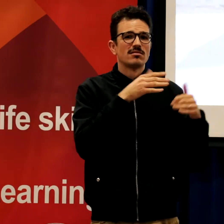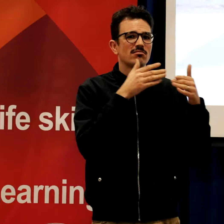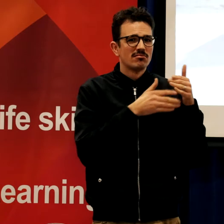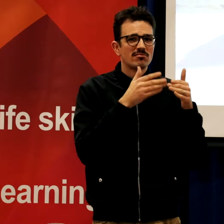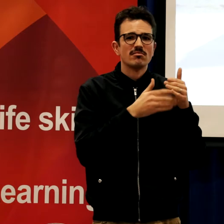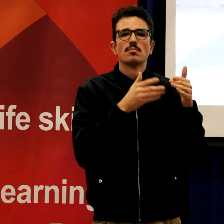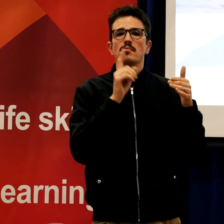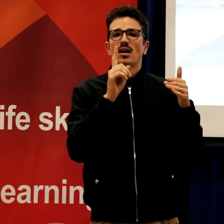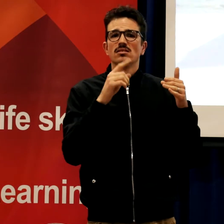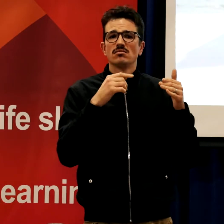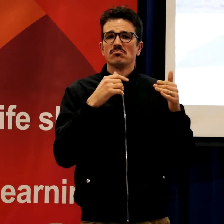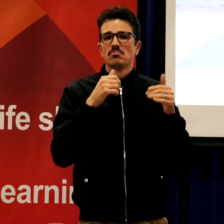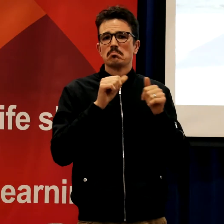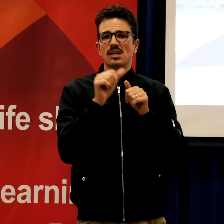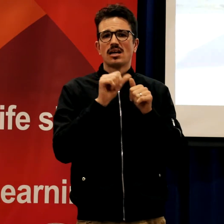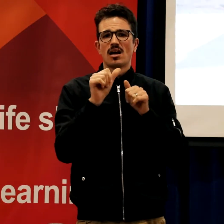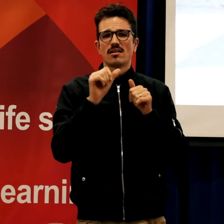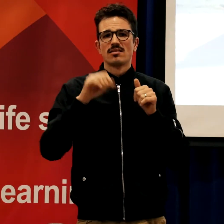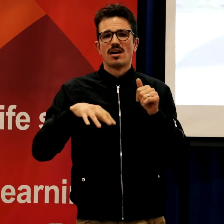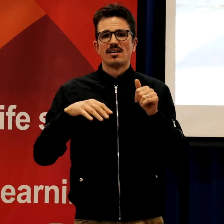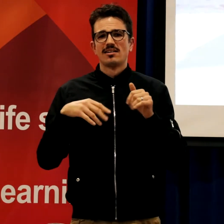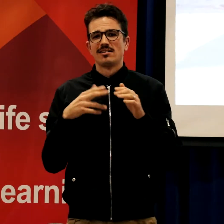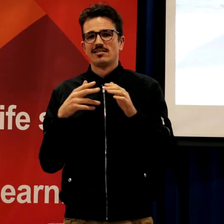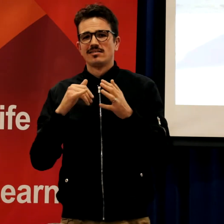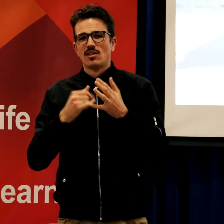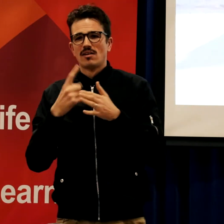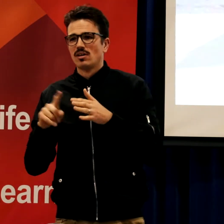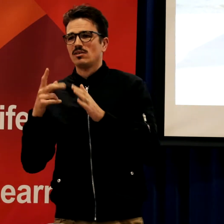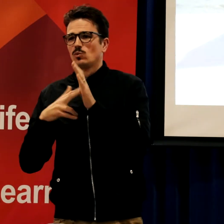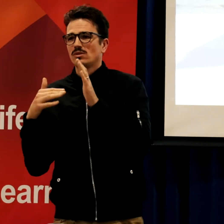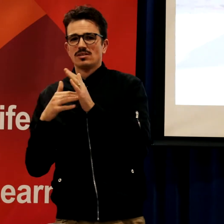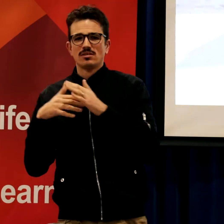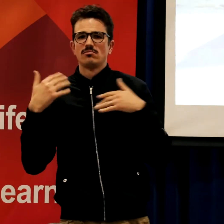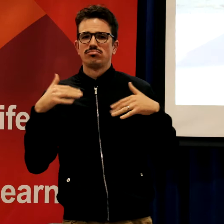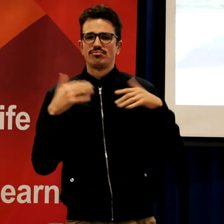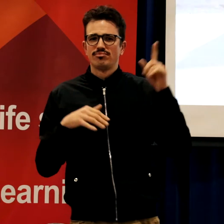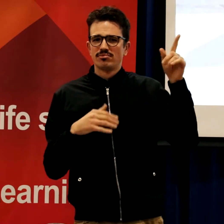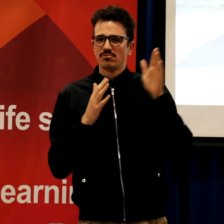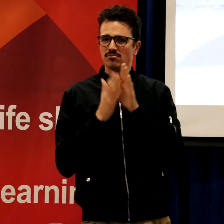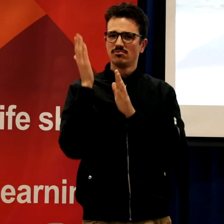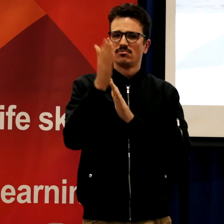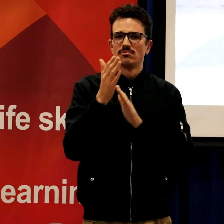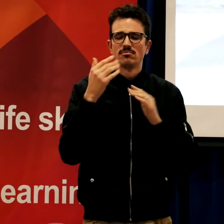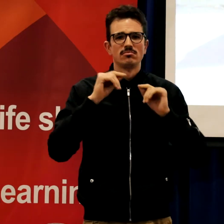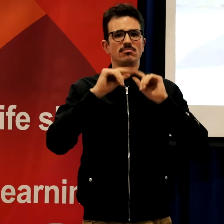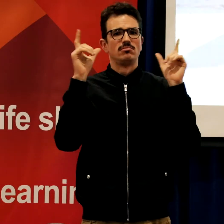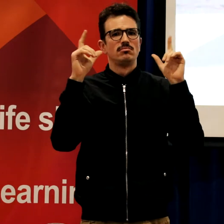And then we took off to Sweden, and the access was a lot better than Africa or New Zealand,